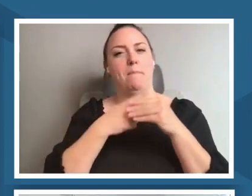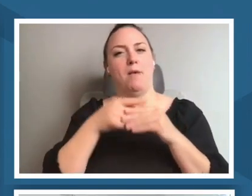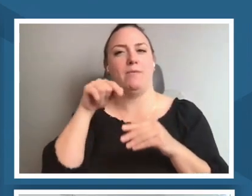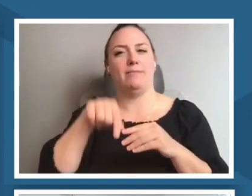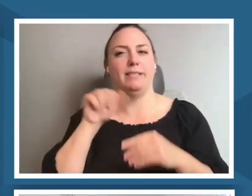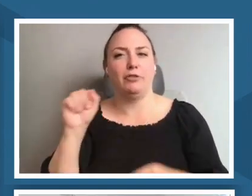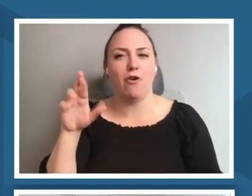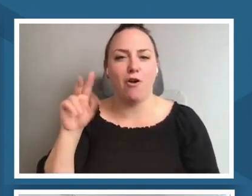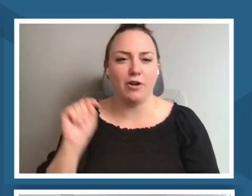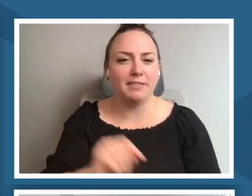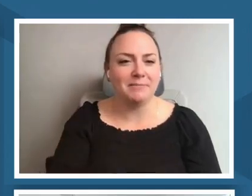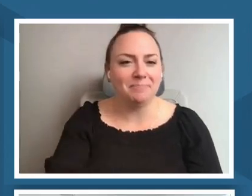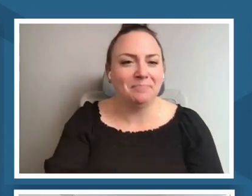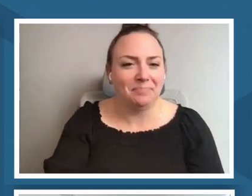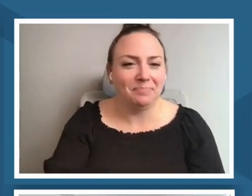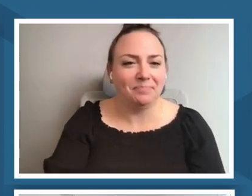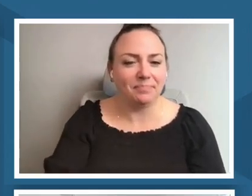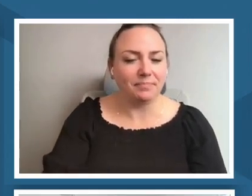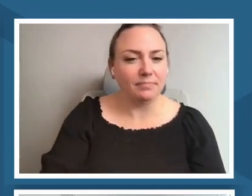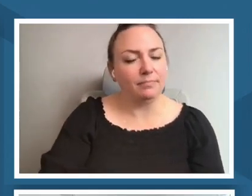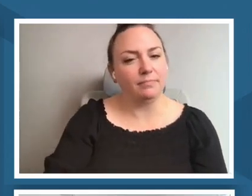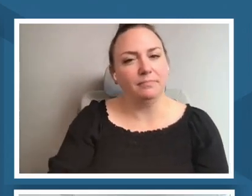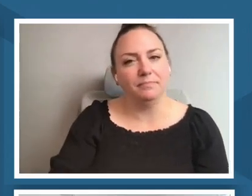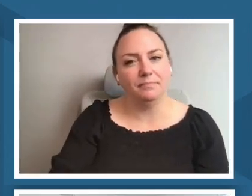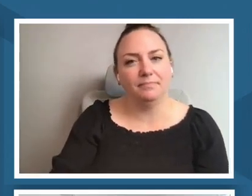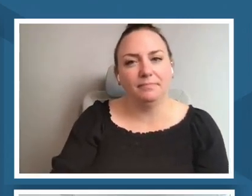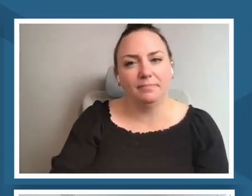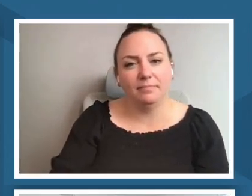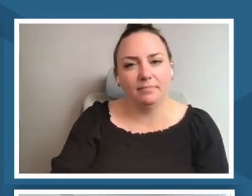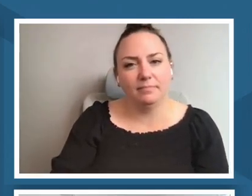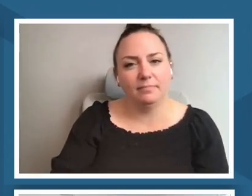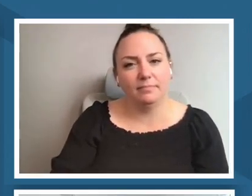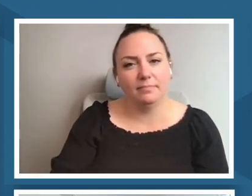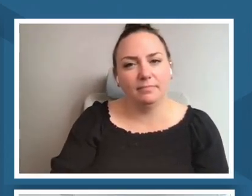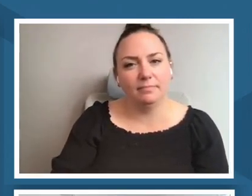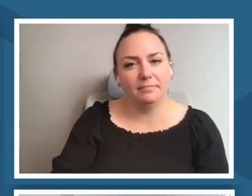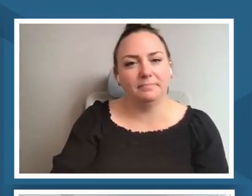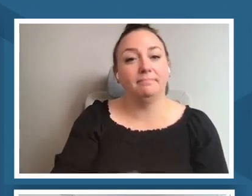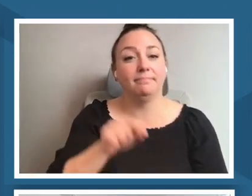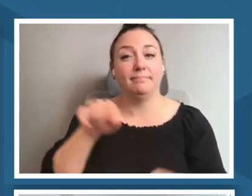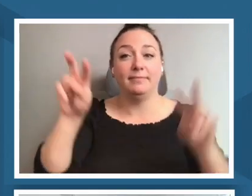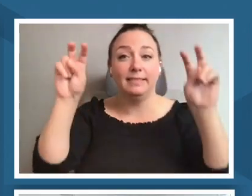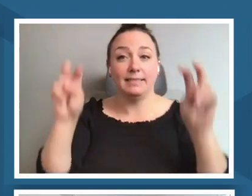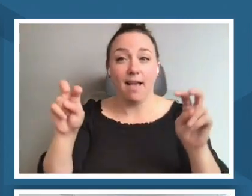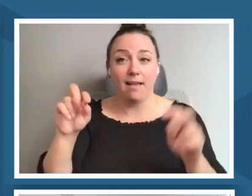on the next slide